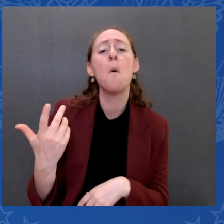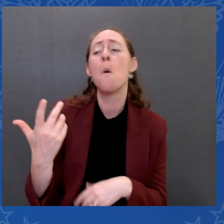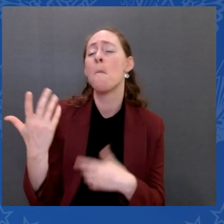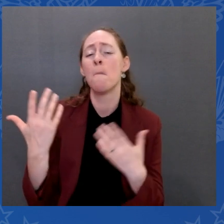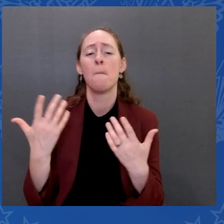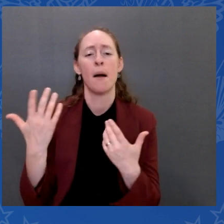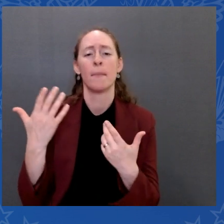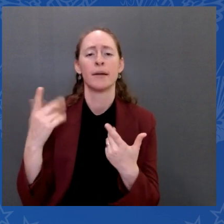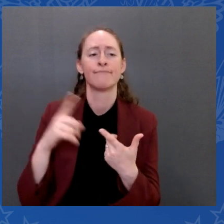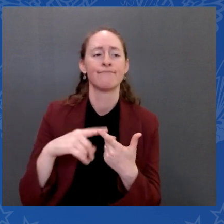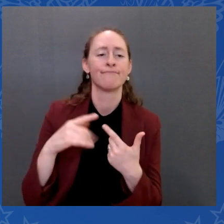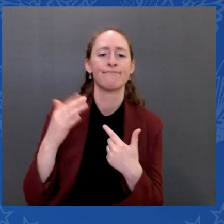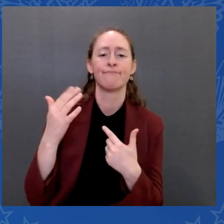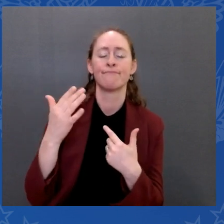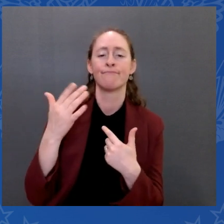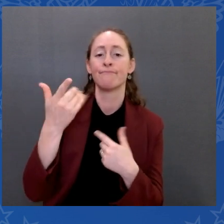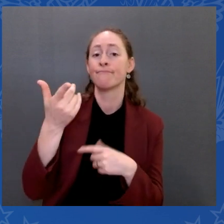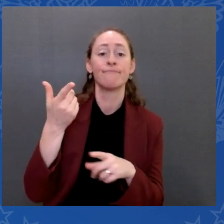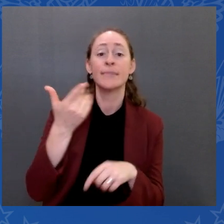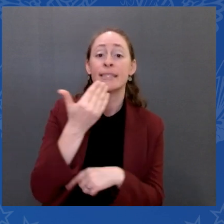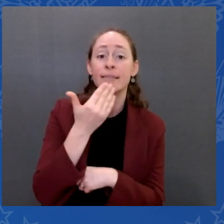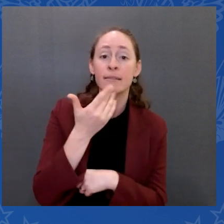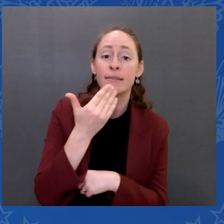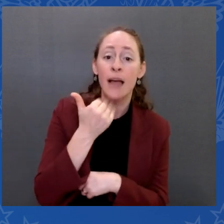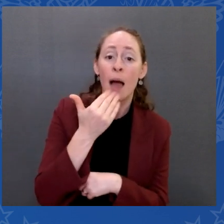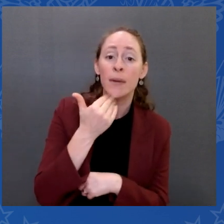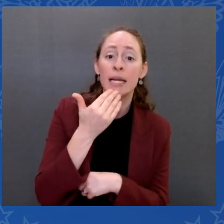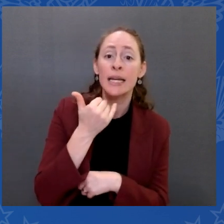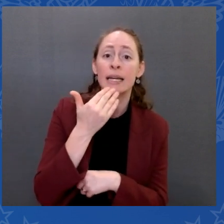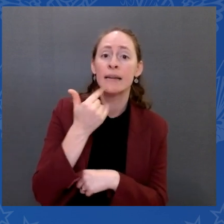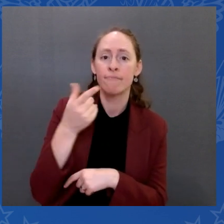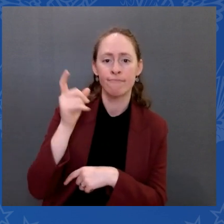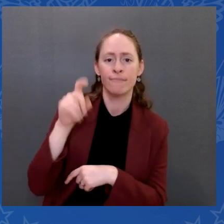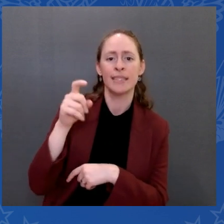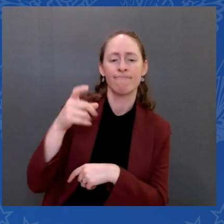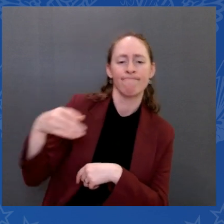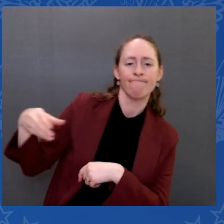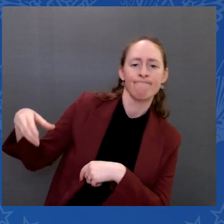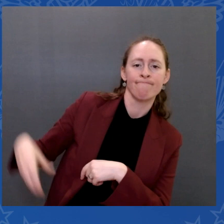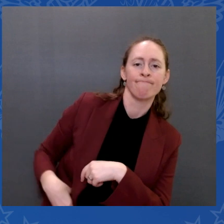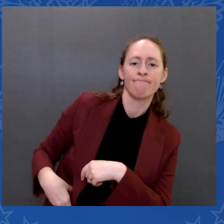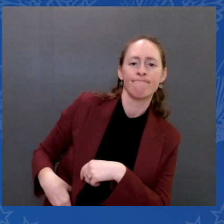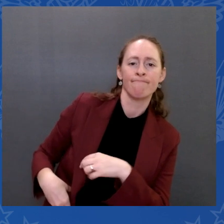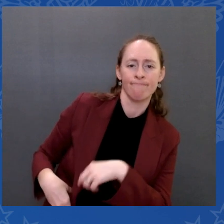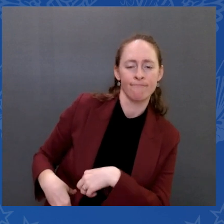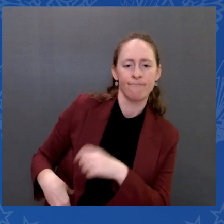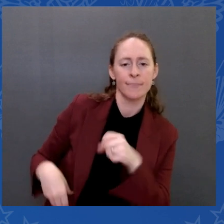or a pacemaker for a patient with an irregular heartbeat, or even treating COVID.